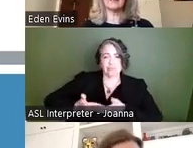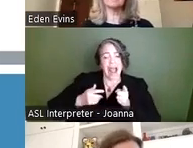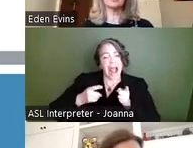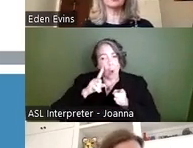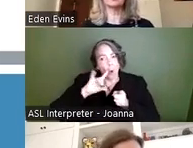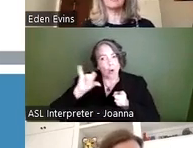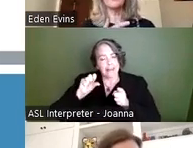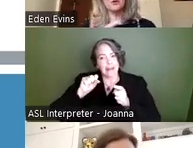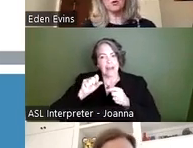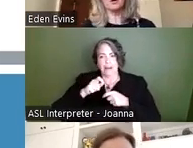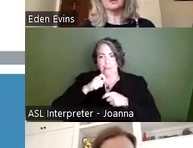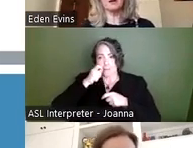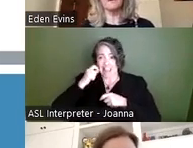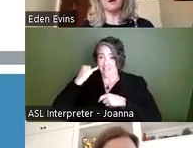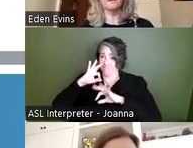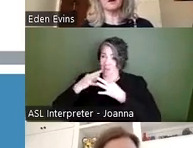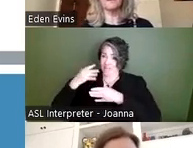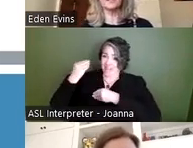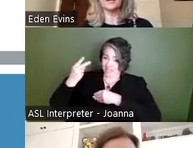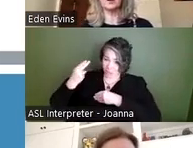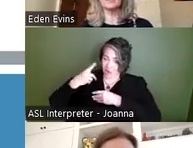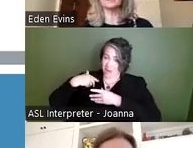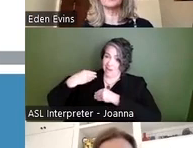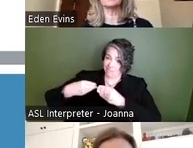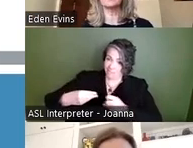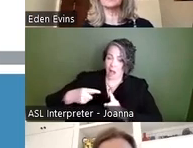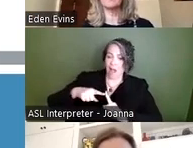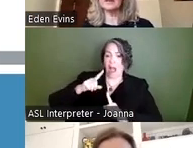cannabis use throughout the course of a psychotic illness, of a schizophrenia